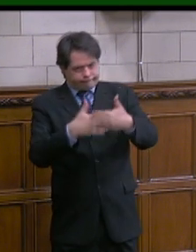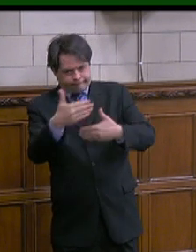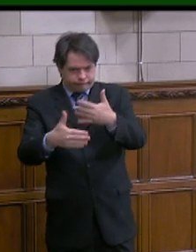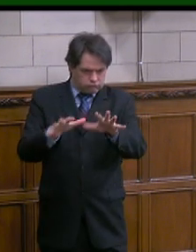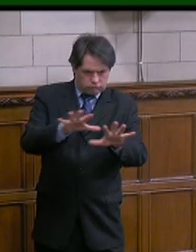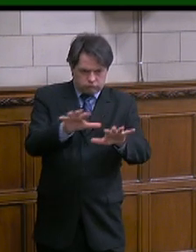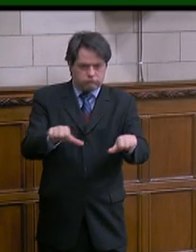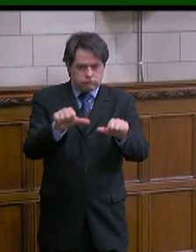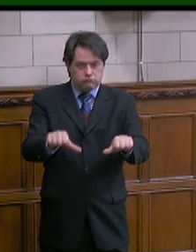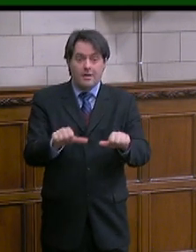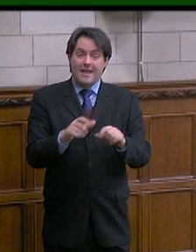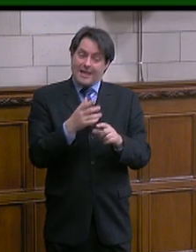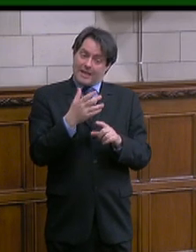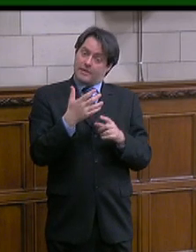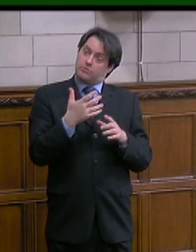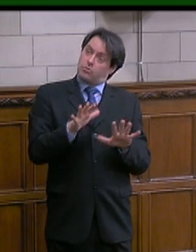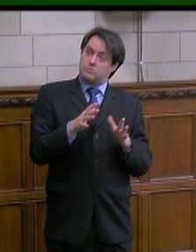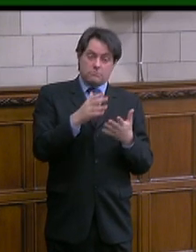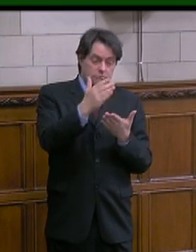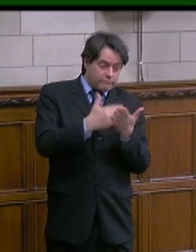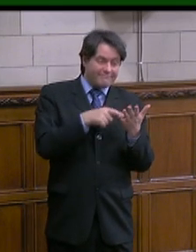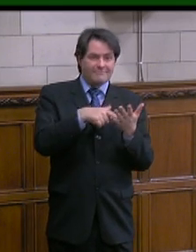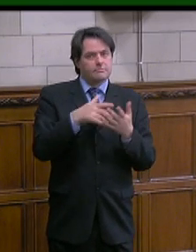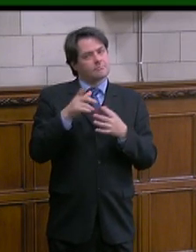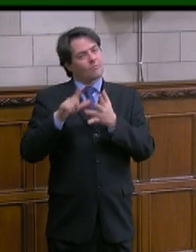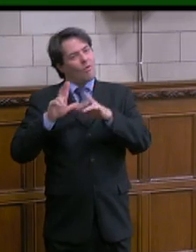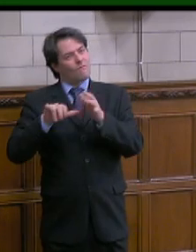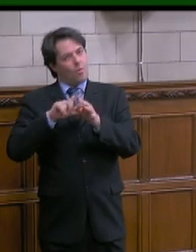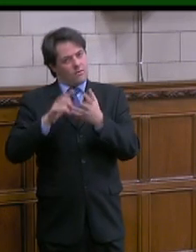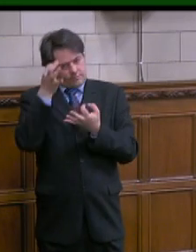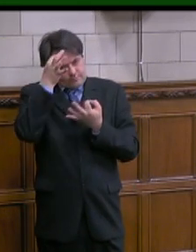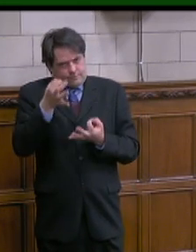The accreditation is not a simple thing to acquire from Ofqual, which often sends the